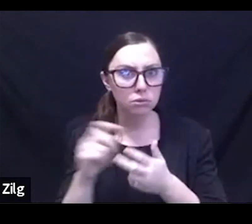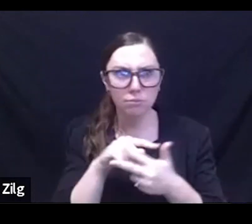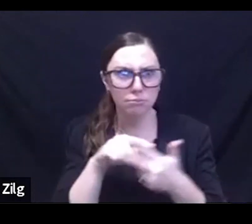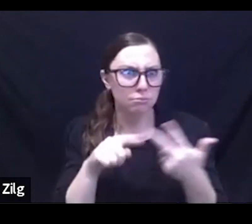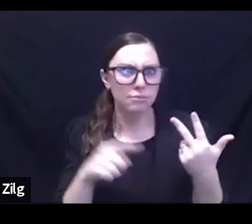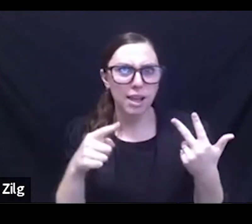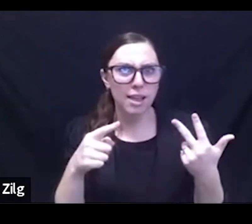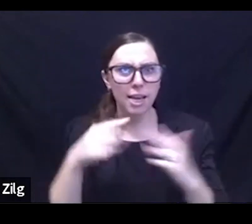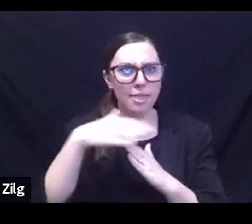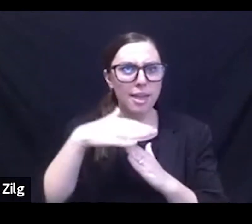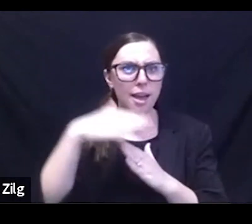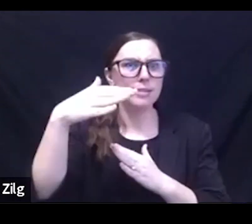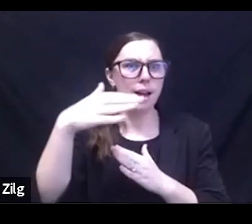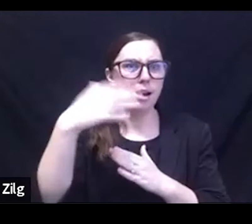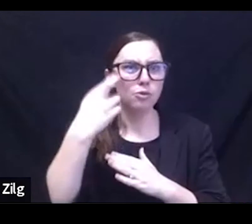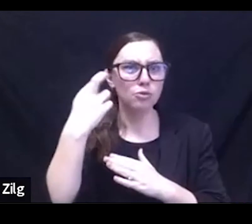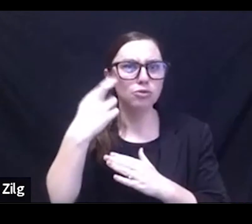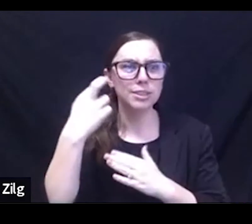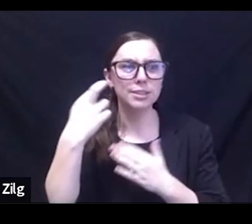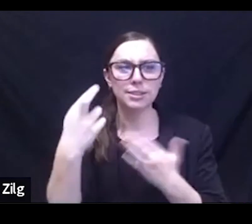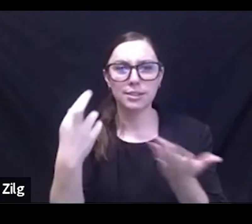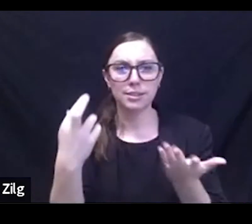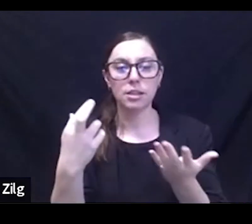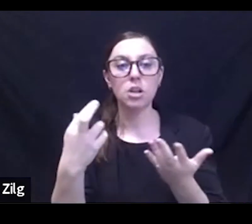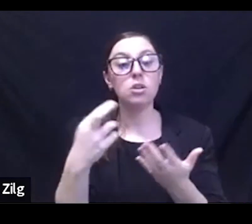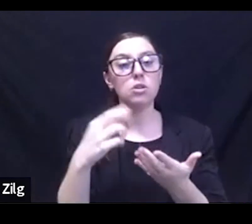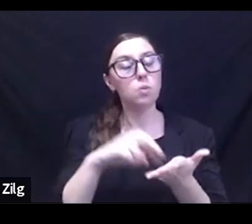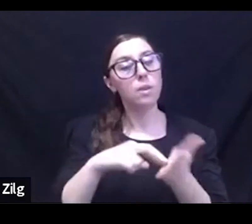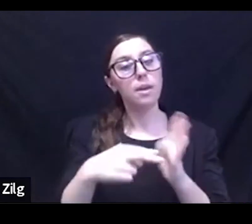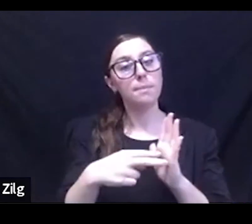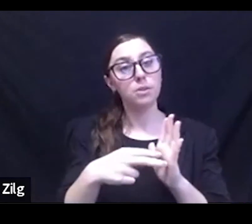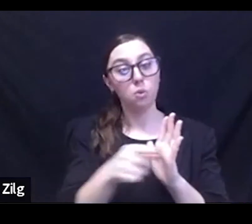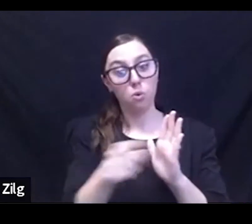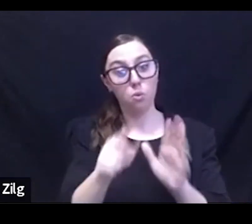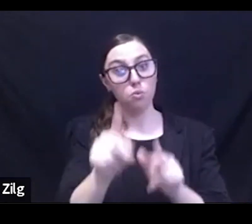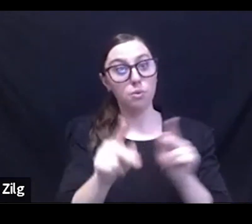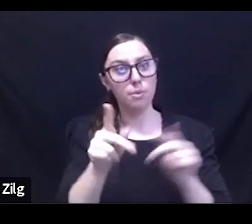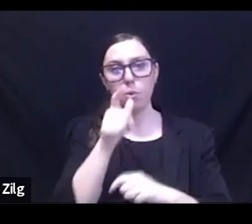biggest contributors. So what that says is these are people who aren't getting into health care and